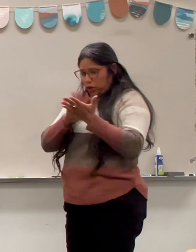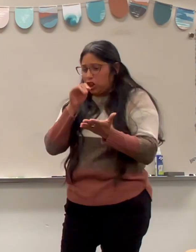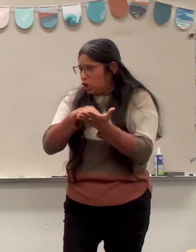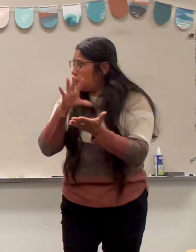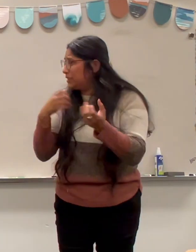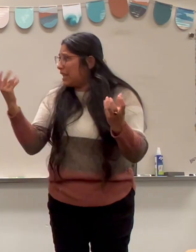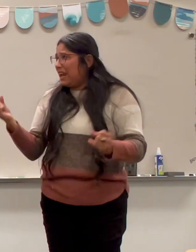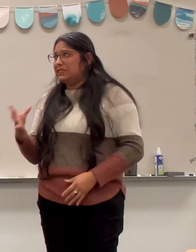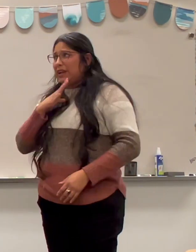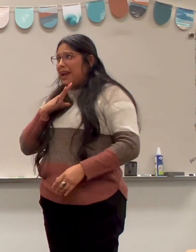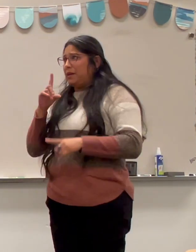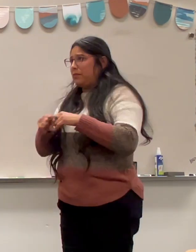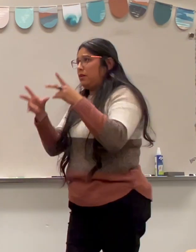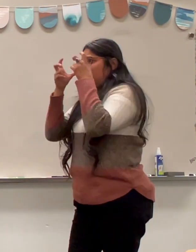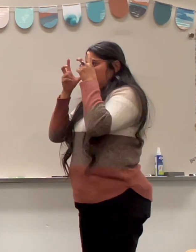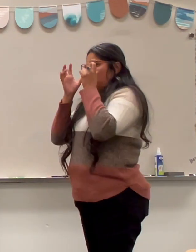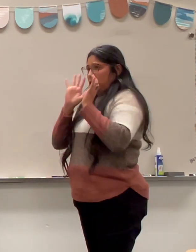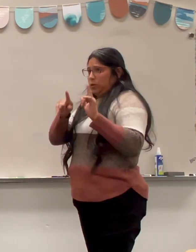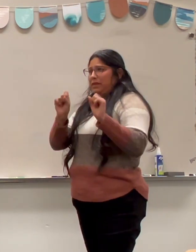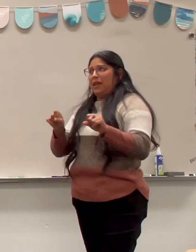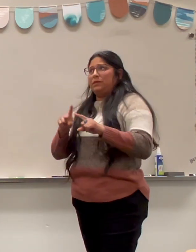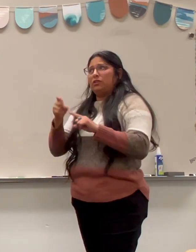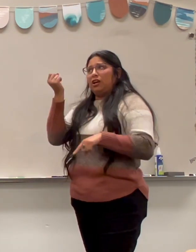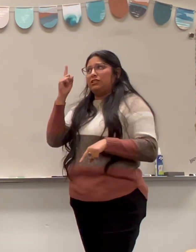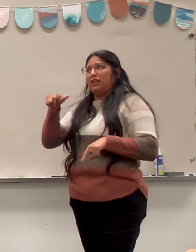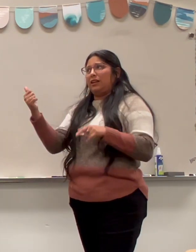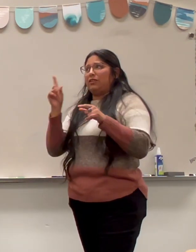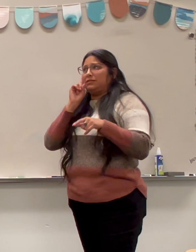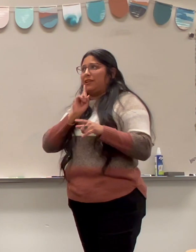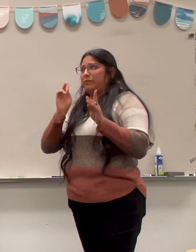actually see yes you can learn the book you can learn the signs but are you able to read